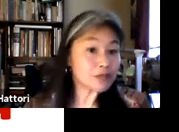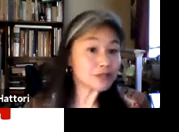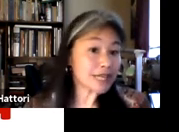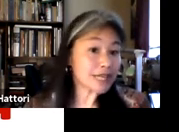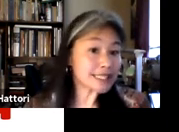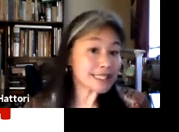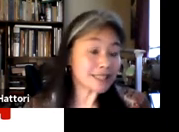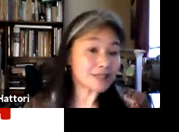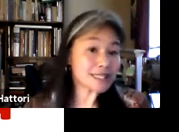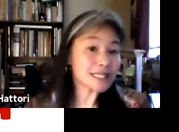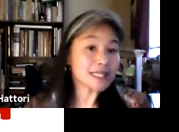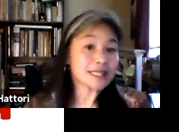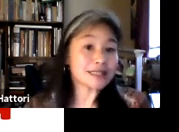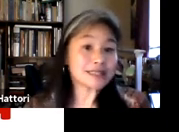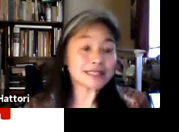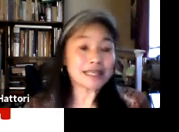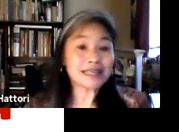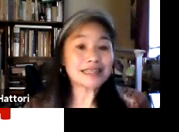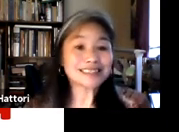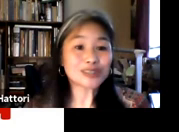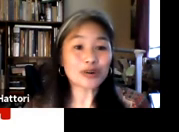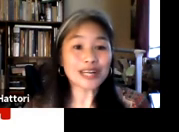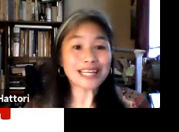lot of Japanese Americans who either love spam or hate spam,